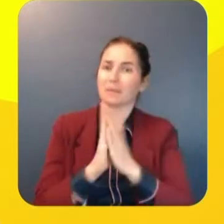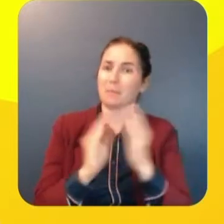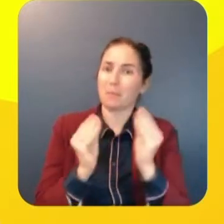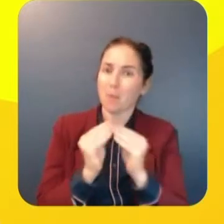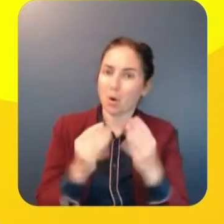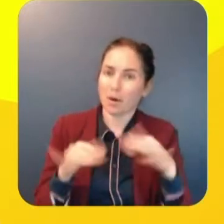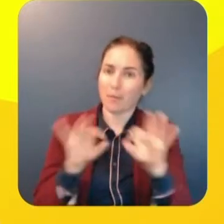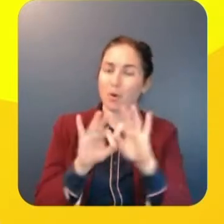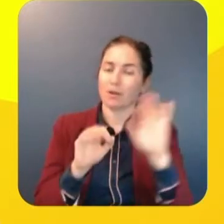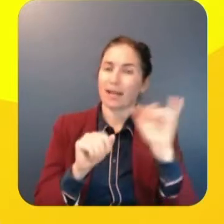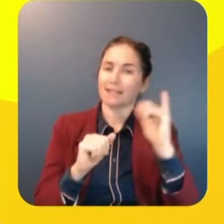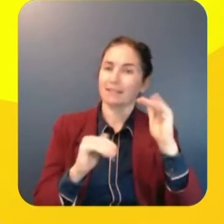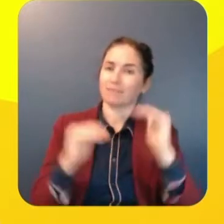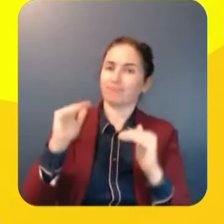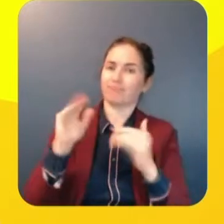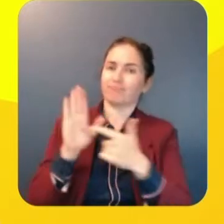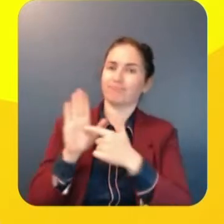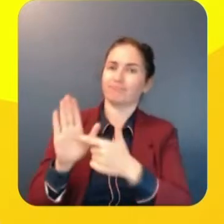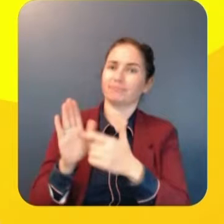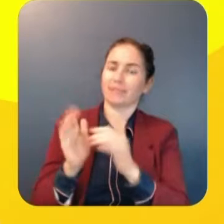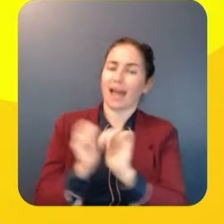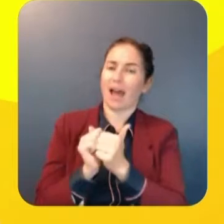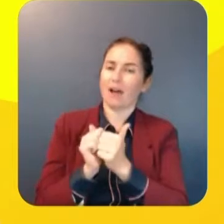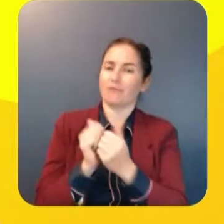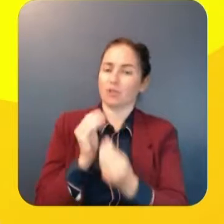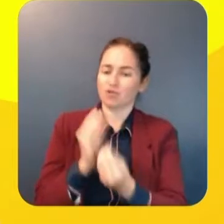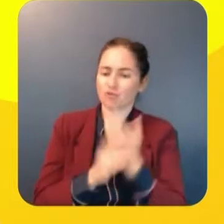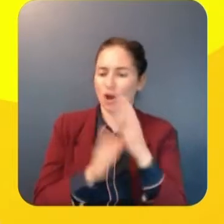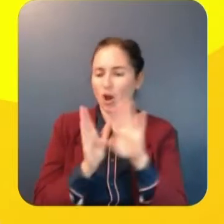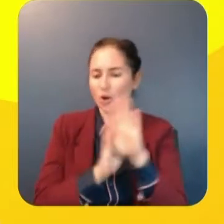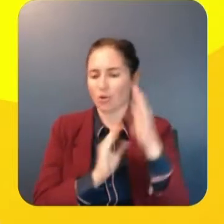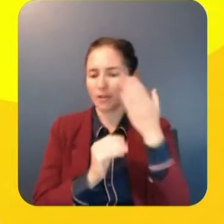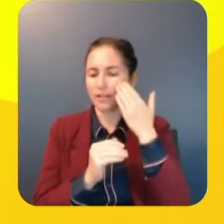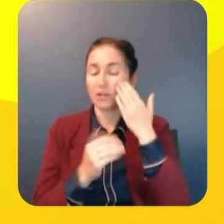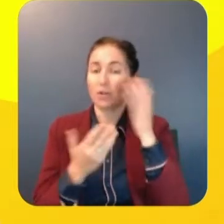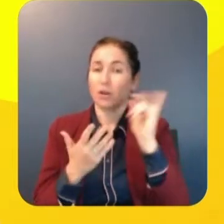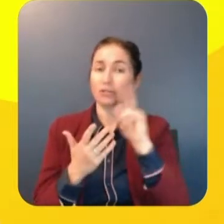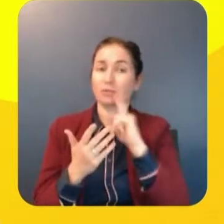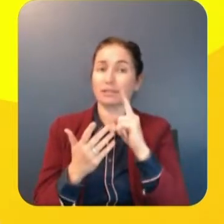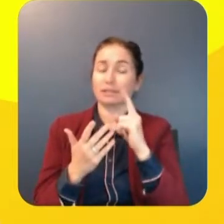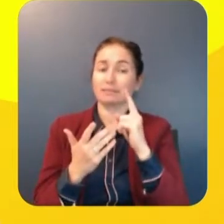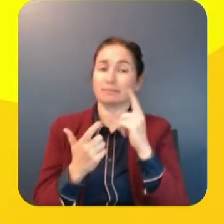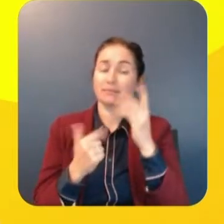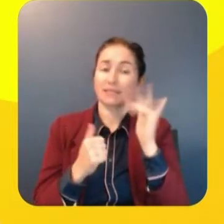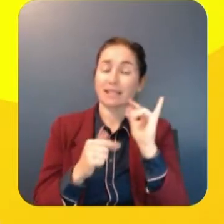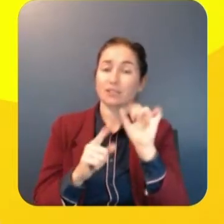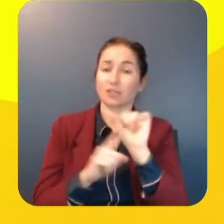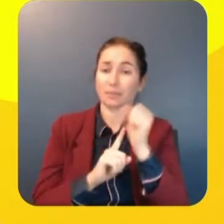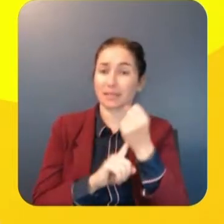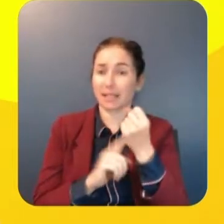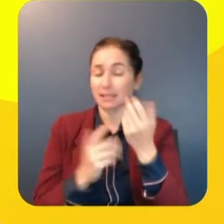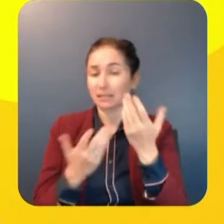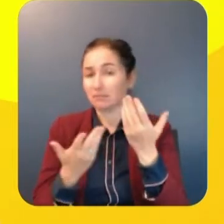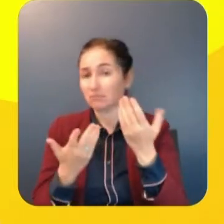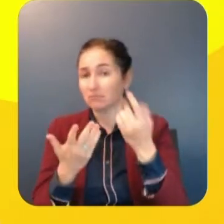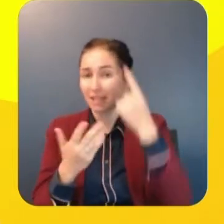and as a way of continuing to grow in such adverse circumstances. So I think, if anything, it's really putting